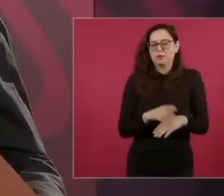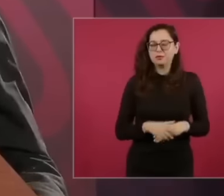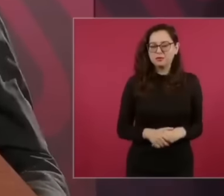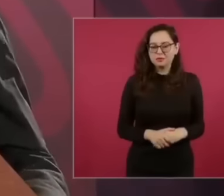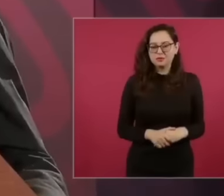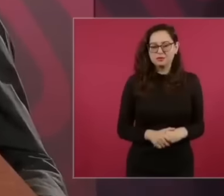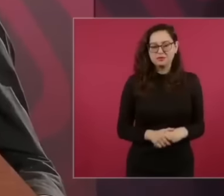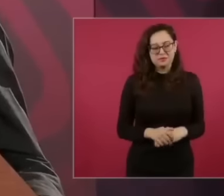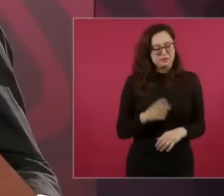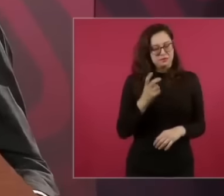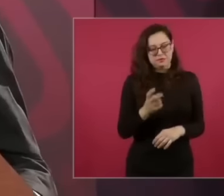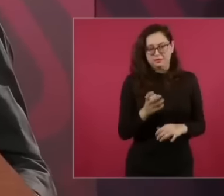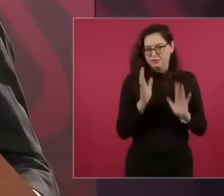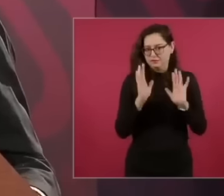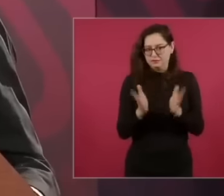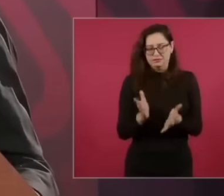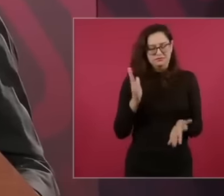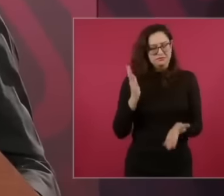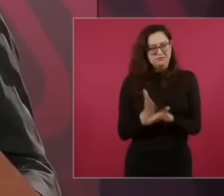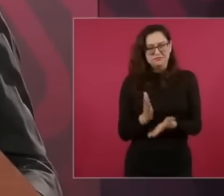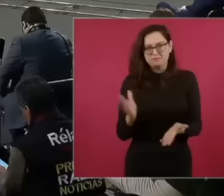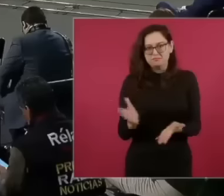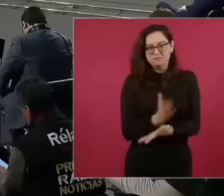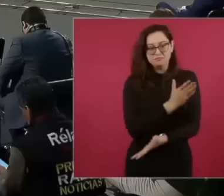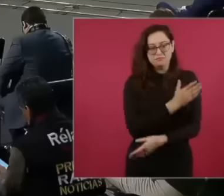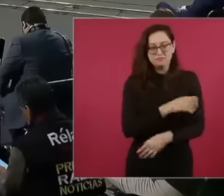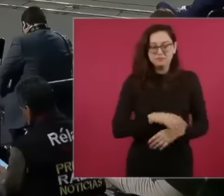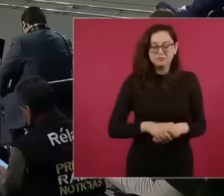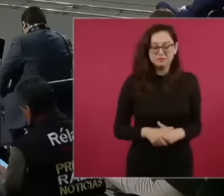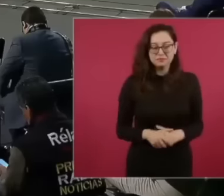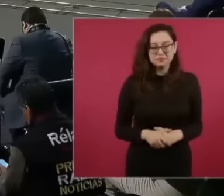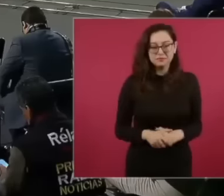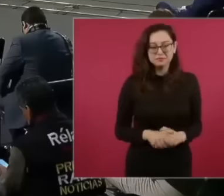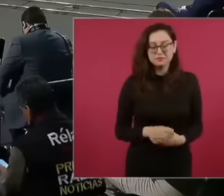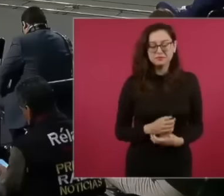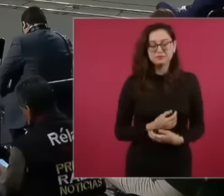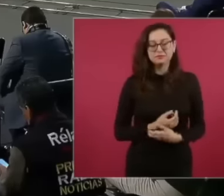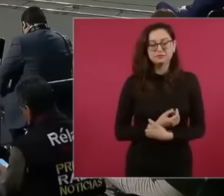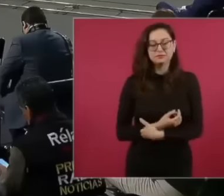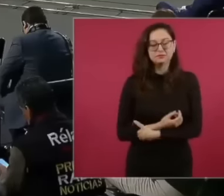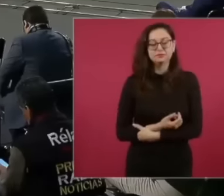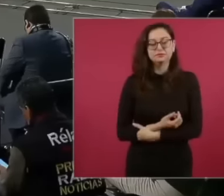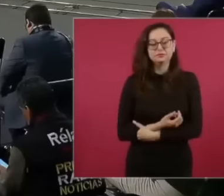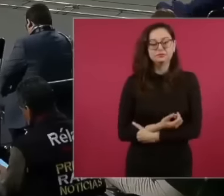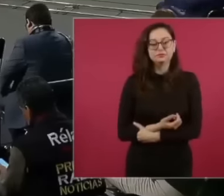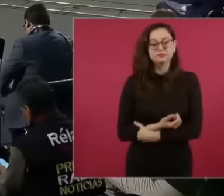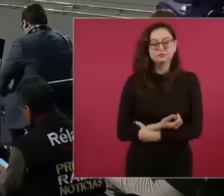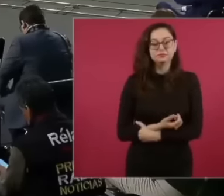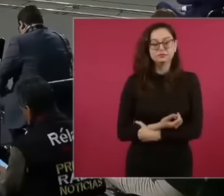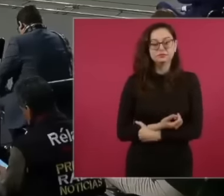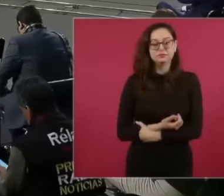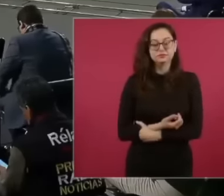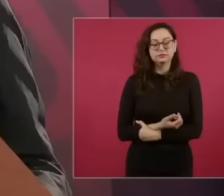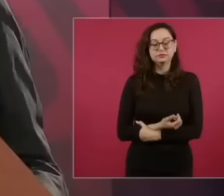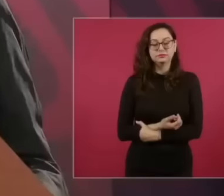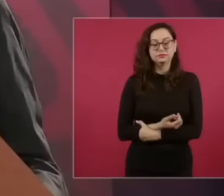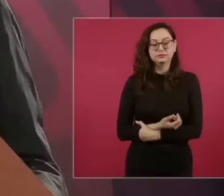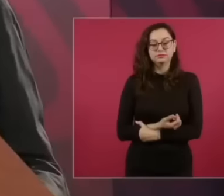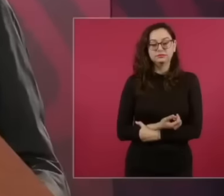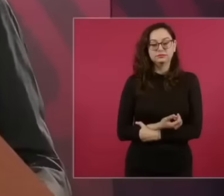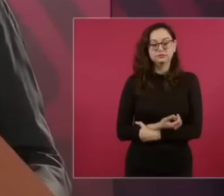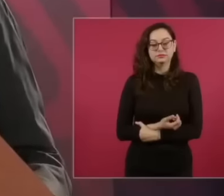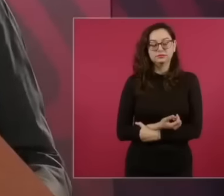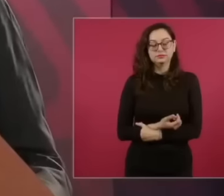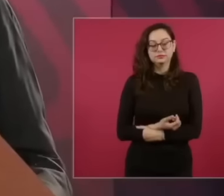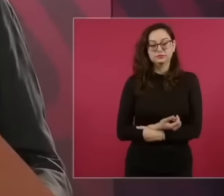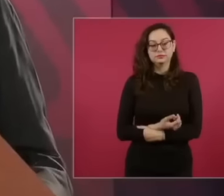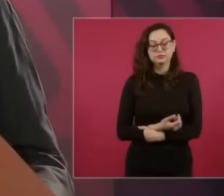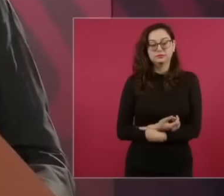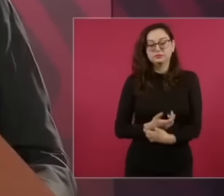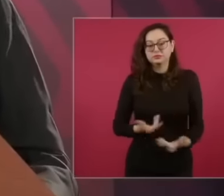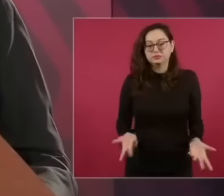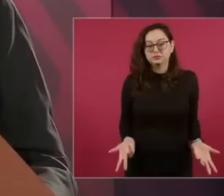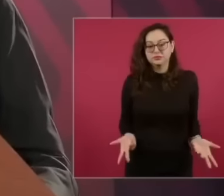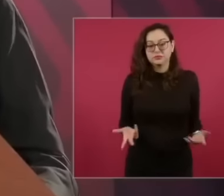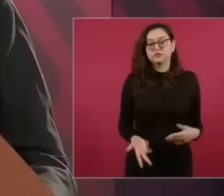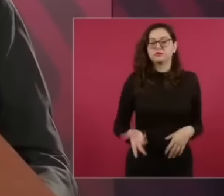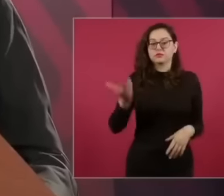over How many leonine contracts have we seen here that They handed over in